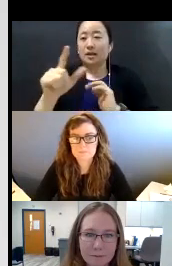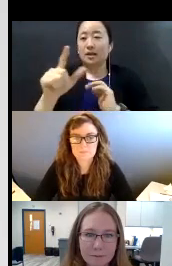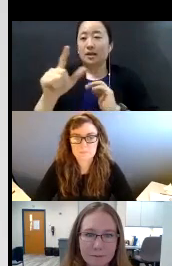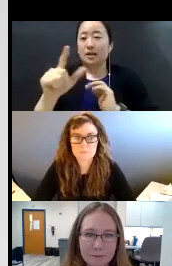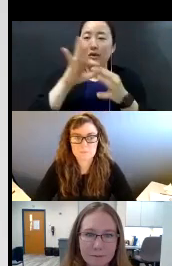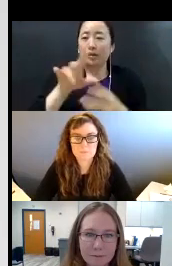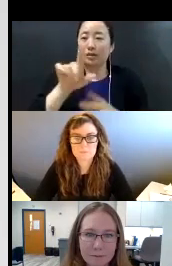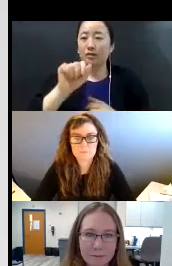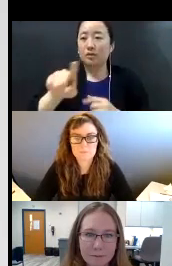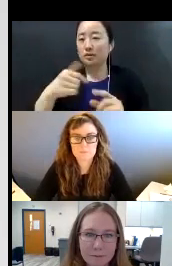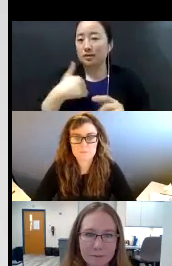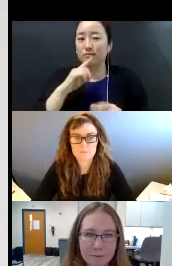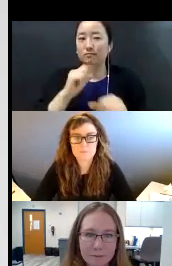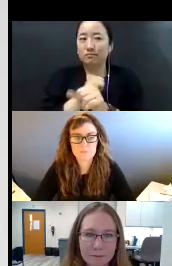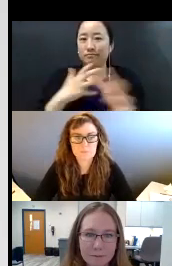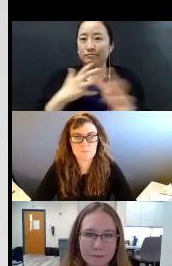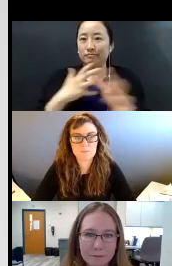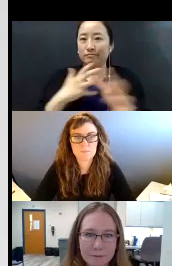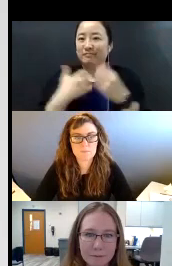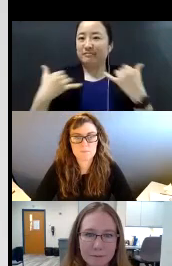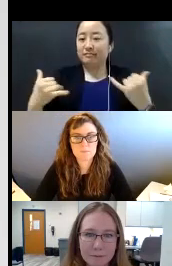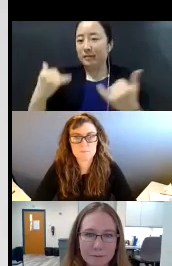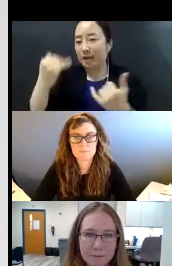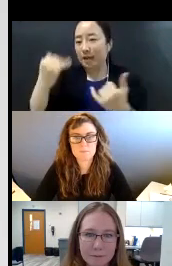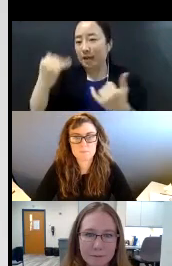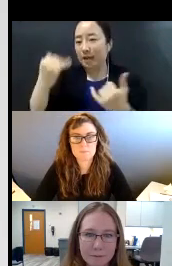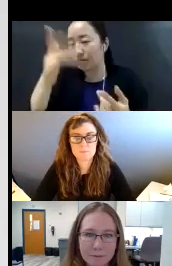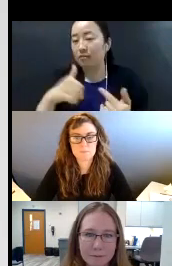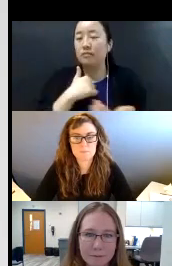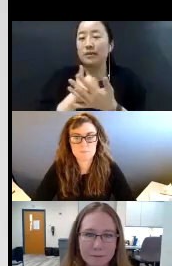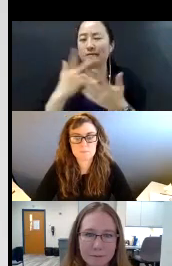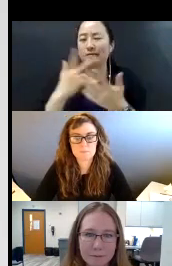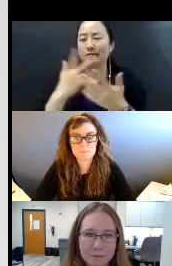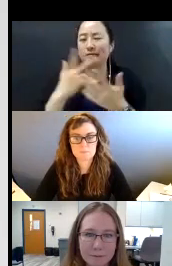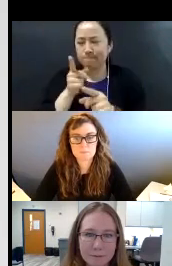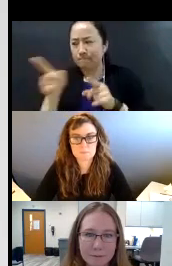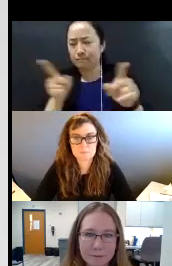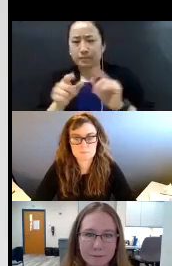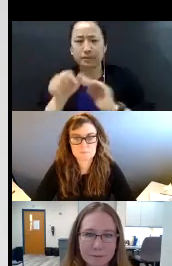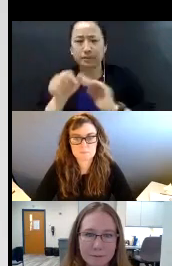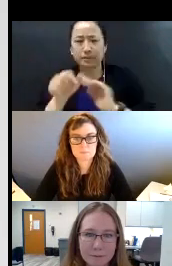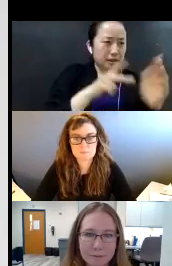THEY HAVE UP-TO-THE MINUTE APPLICATIONS AND HOW THE